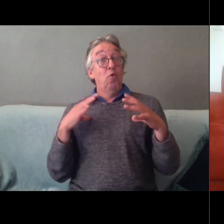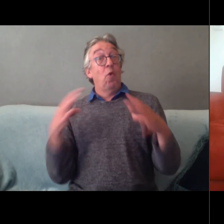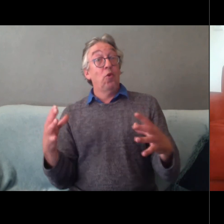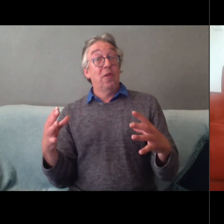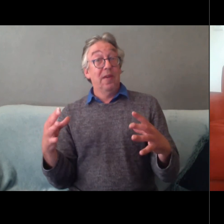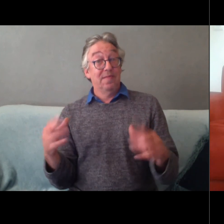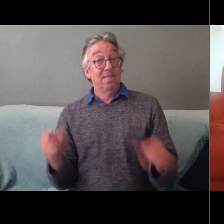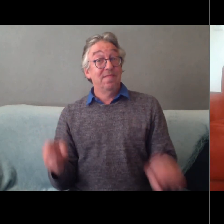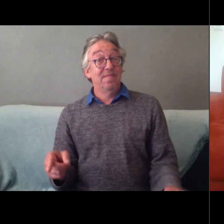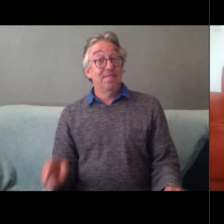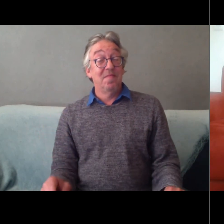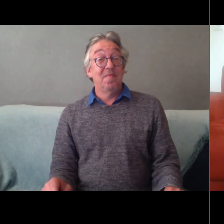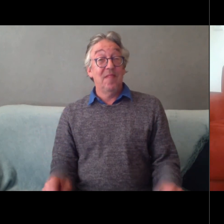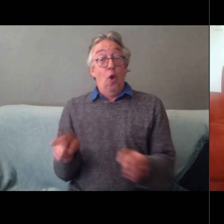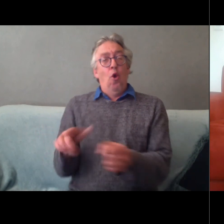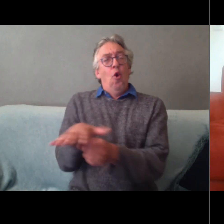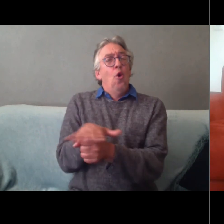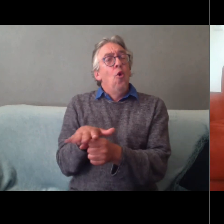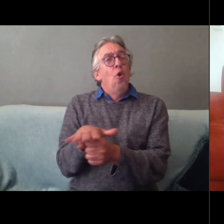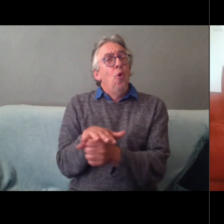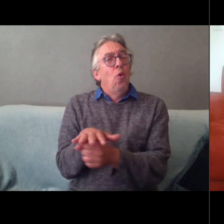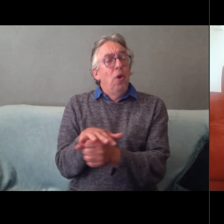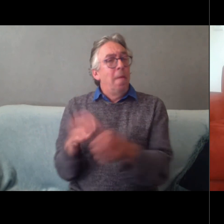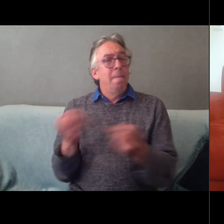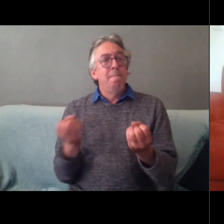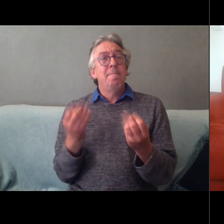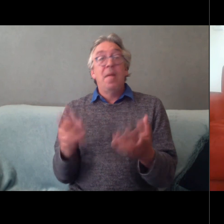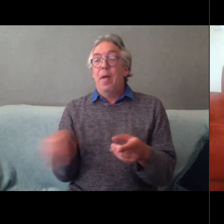where they are based, but do not know how to start.